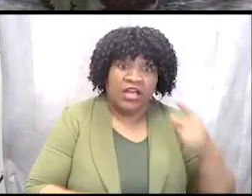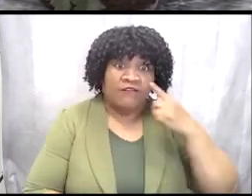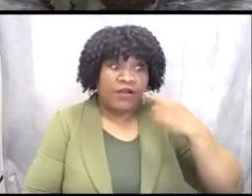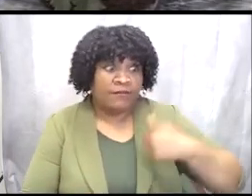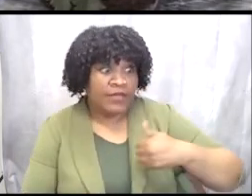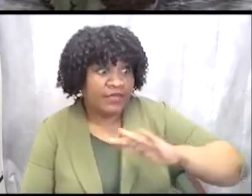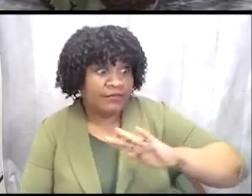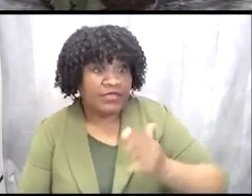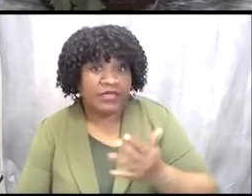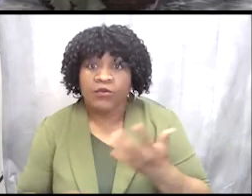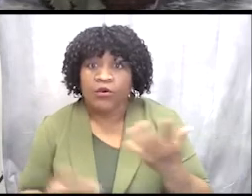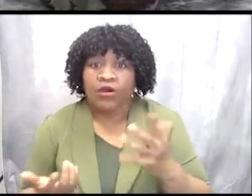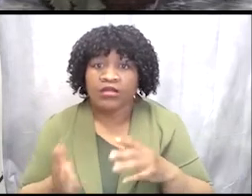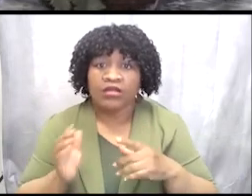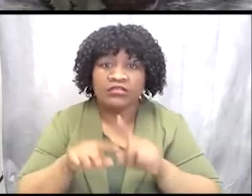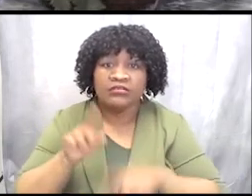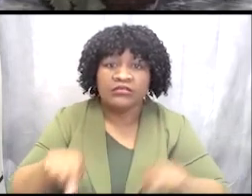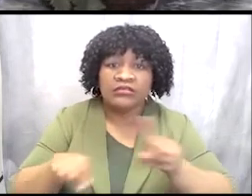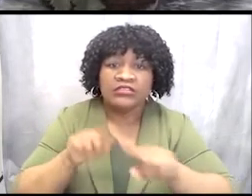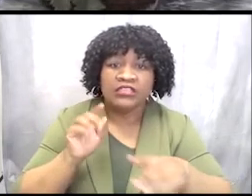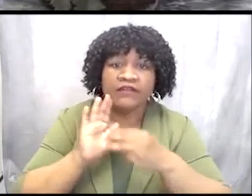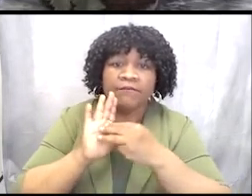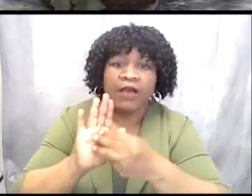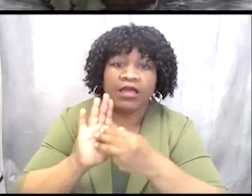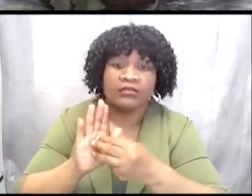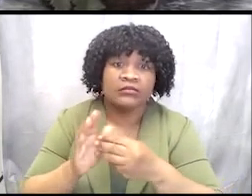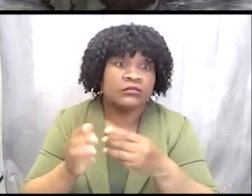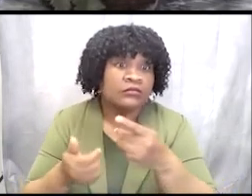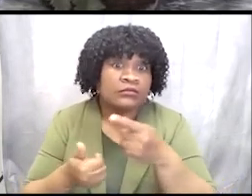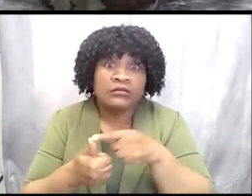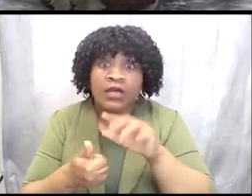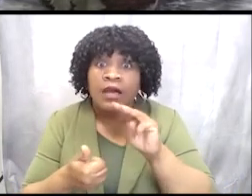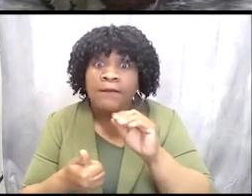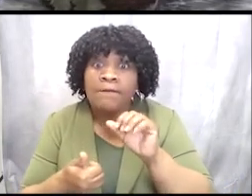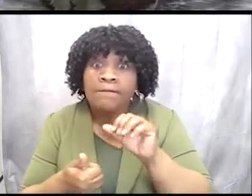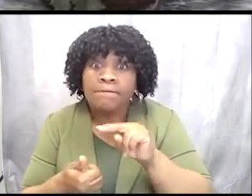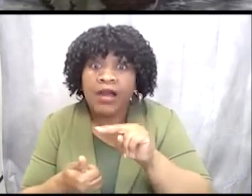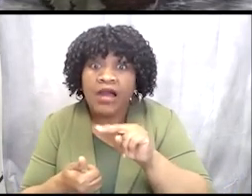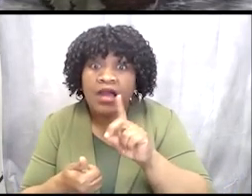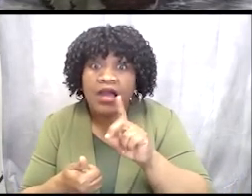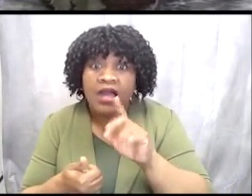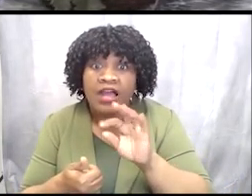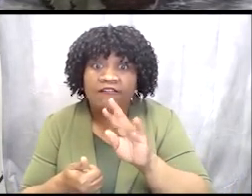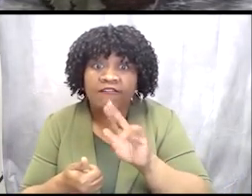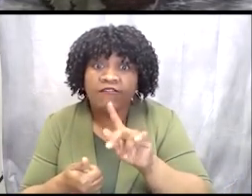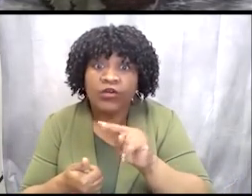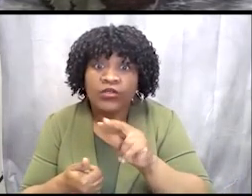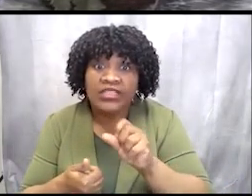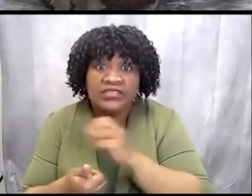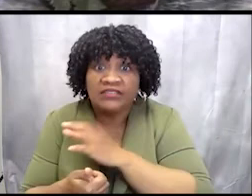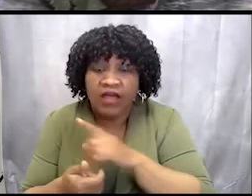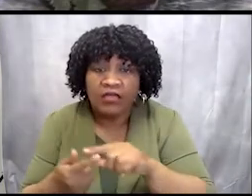what are the models to do that, right? And if it's mindfulness, it's mindfulness. But what are the other models?